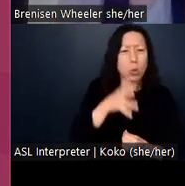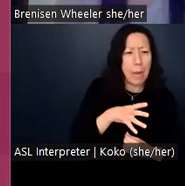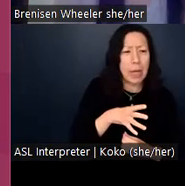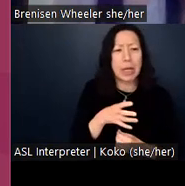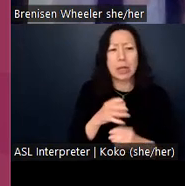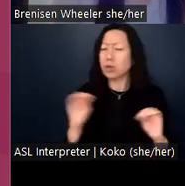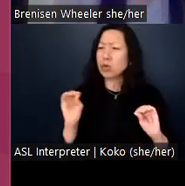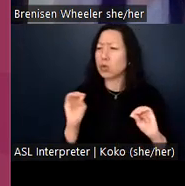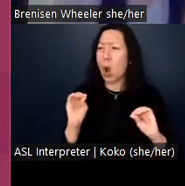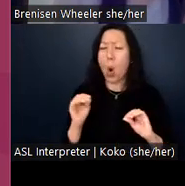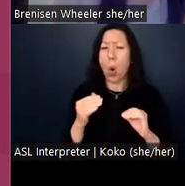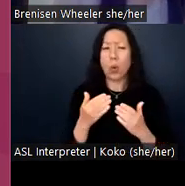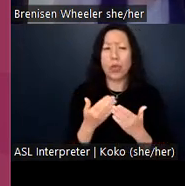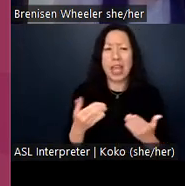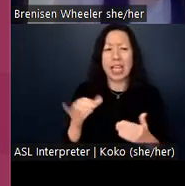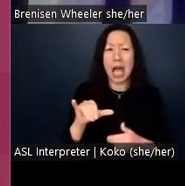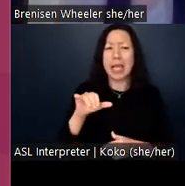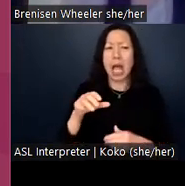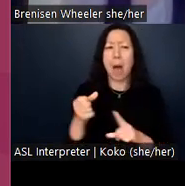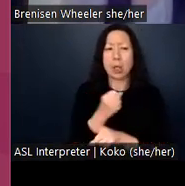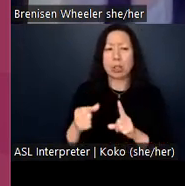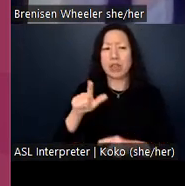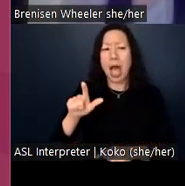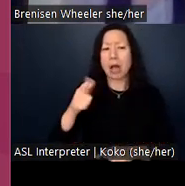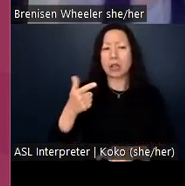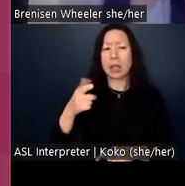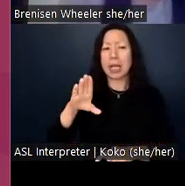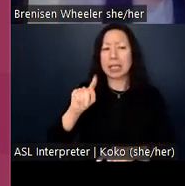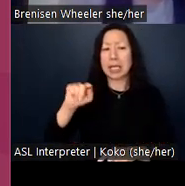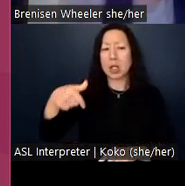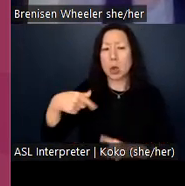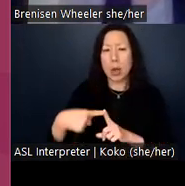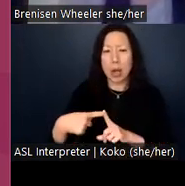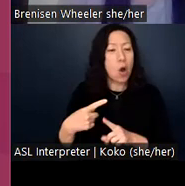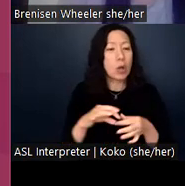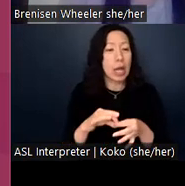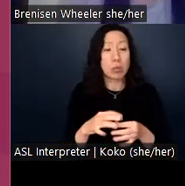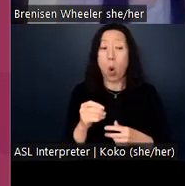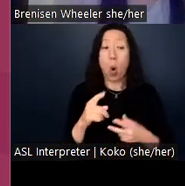13:16:39 You would pretend you didn't know and tell them to ask Janet directly, or you